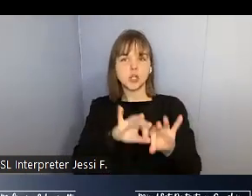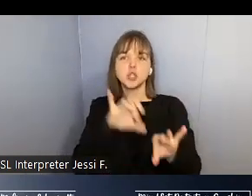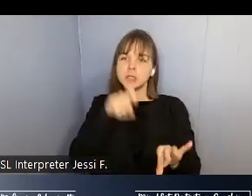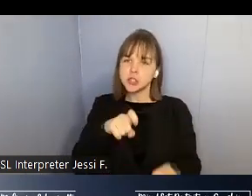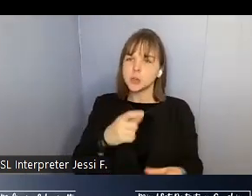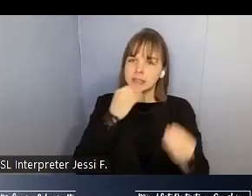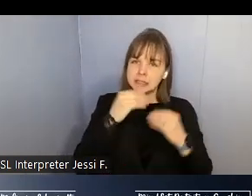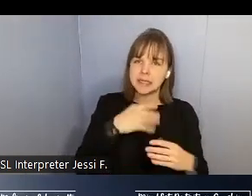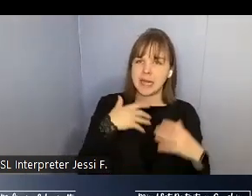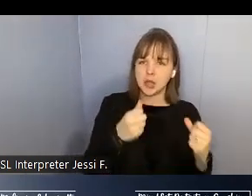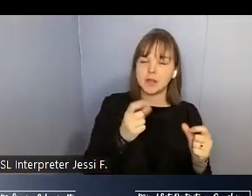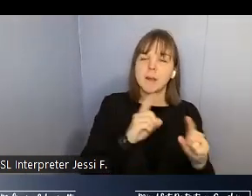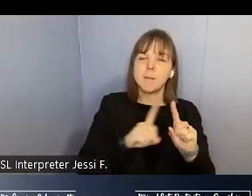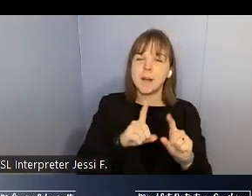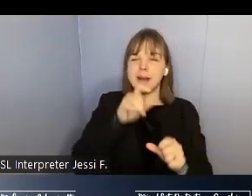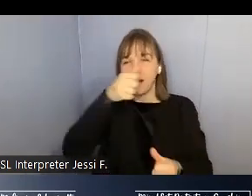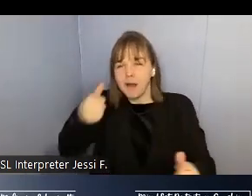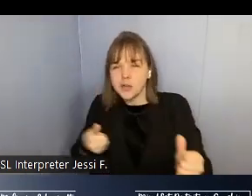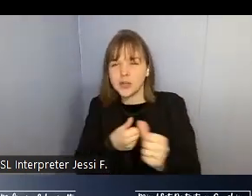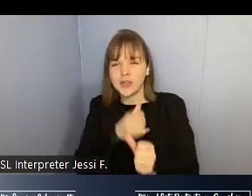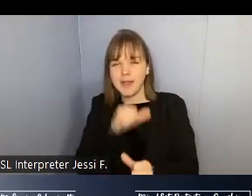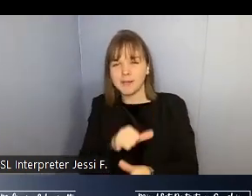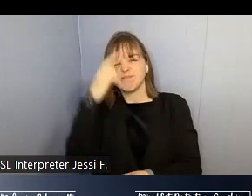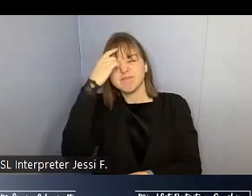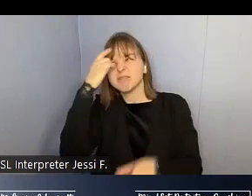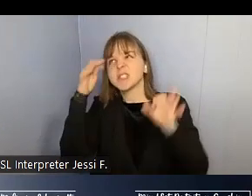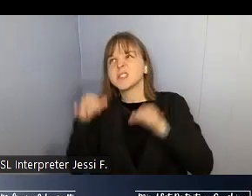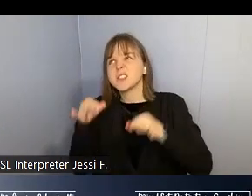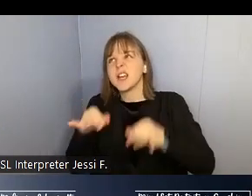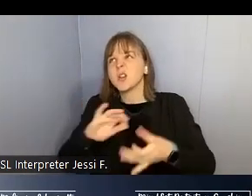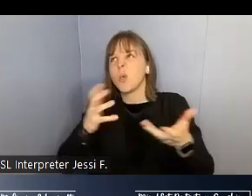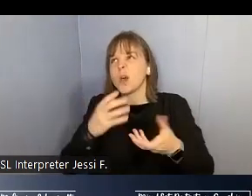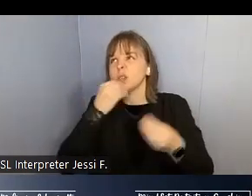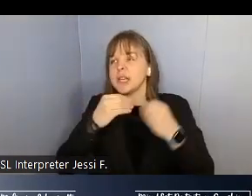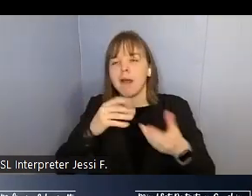It is way more than the food. So we're working today about setting these foundations so